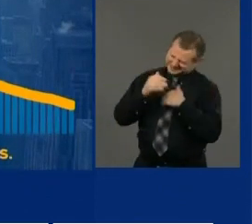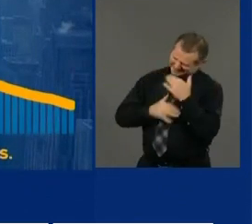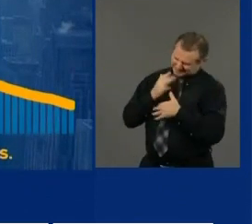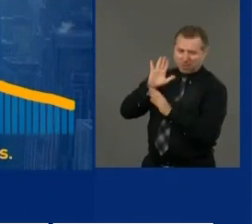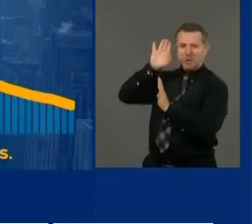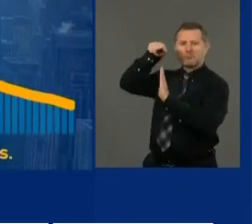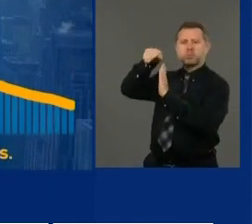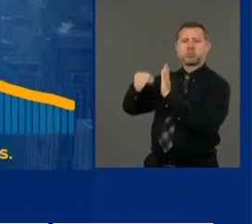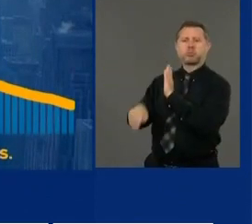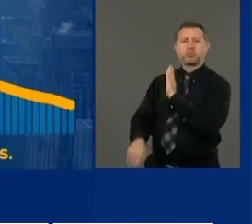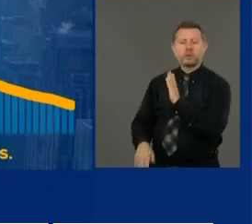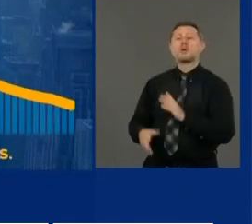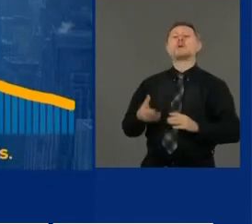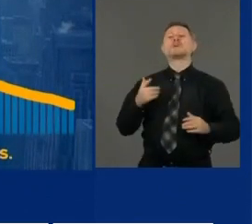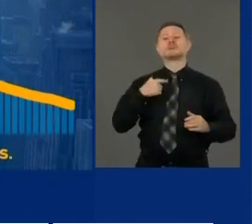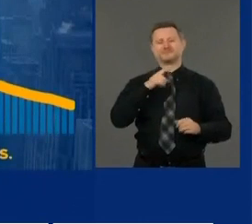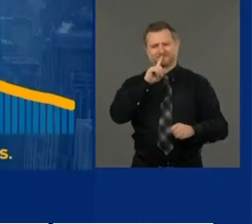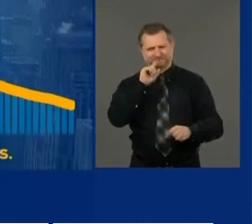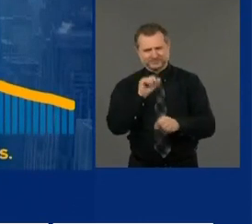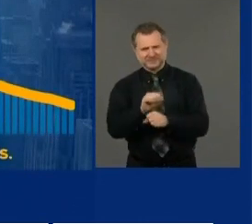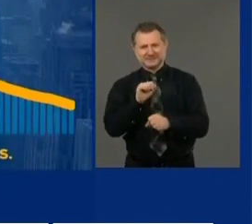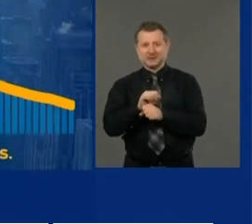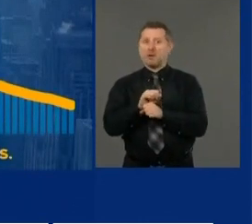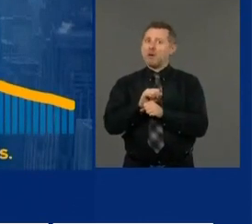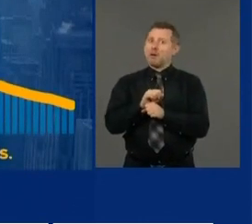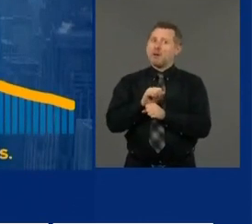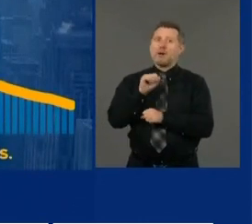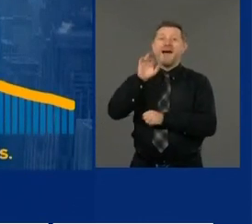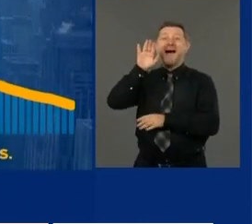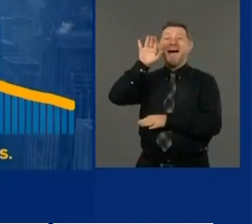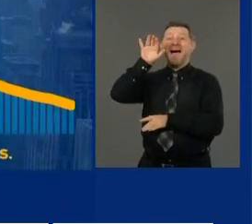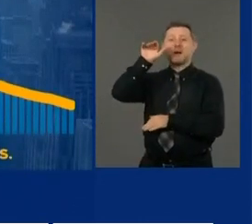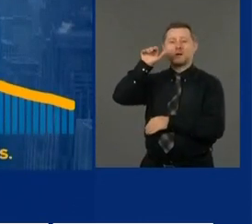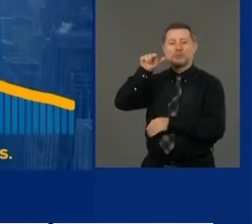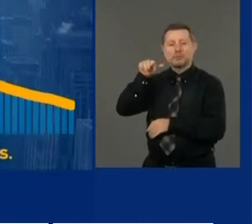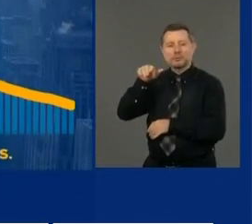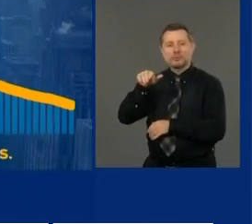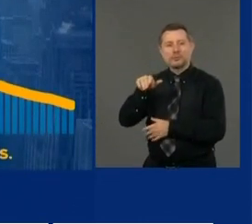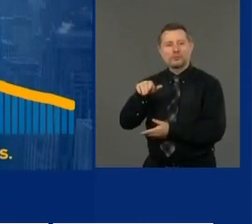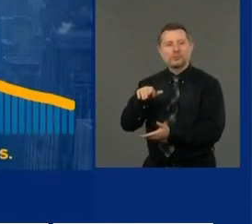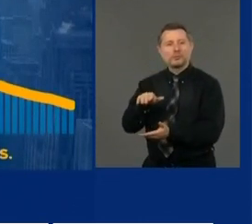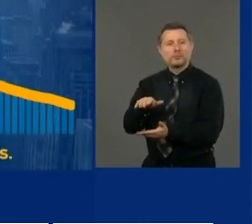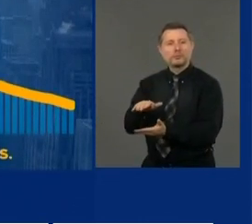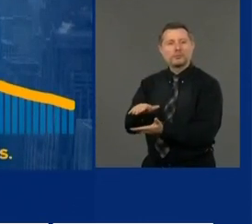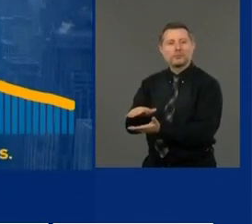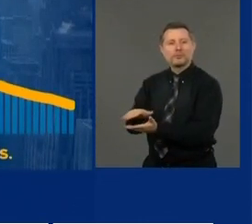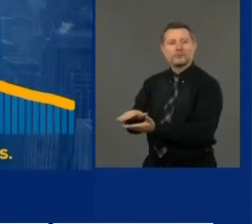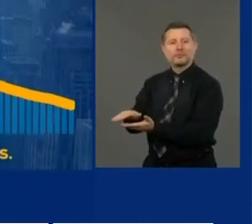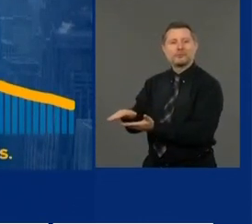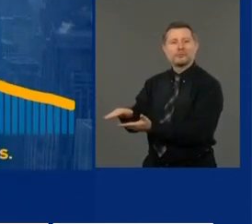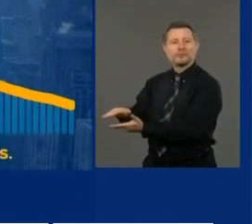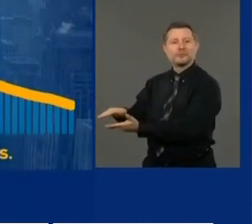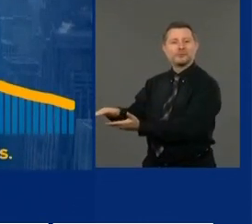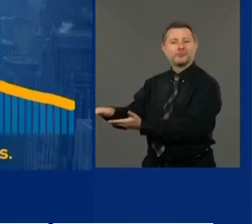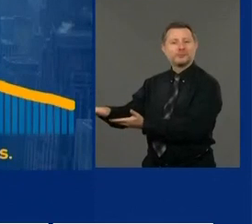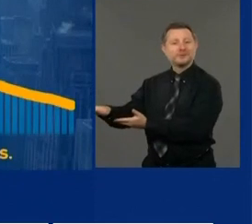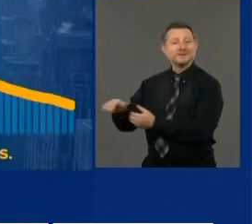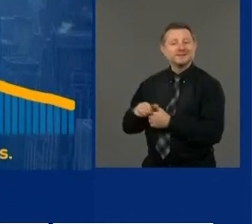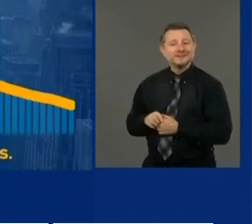THE STORE.